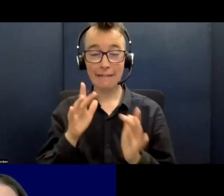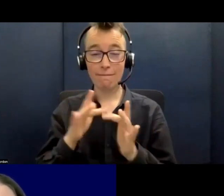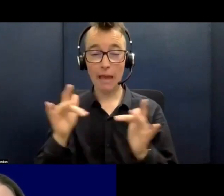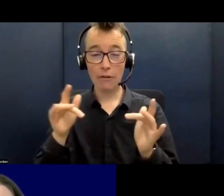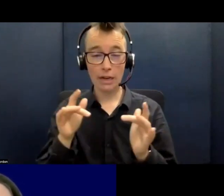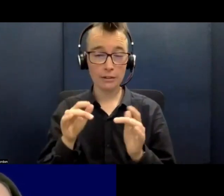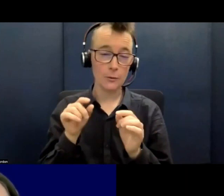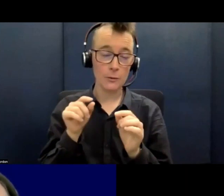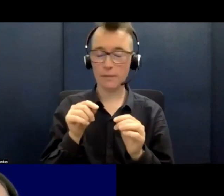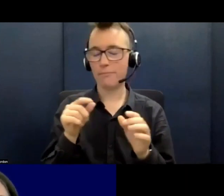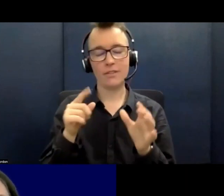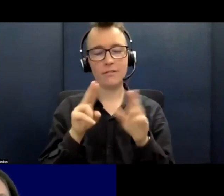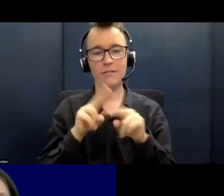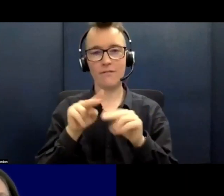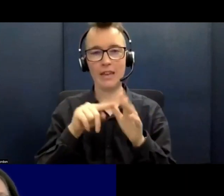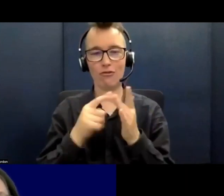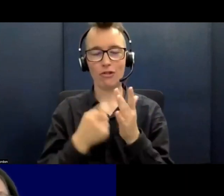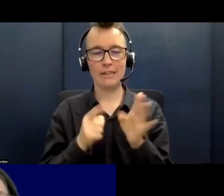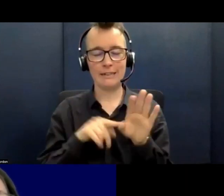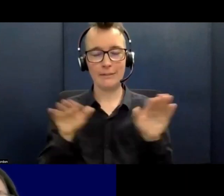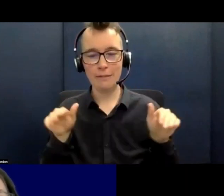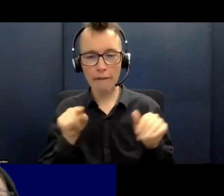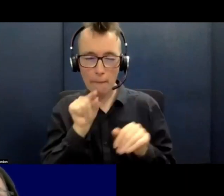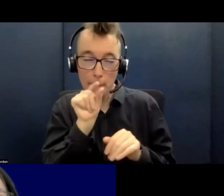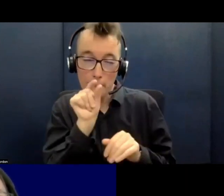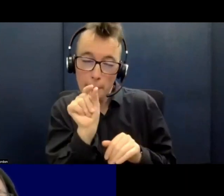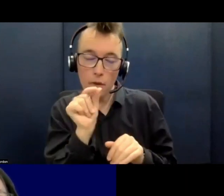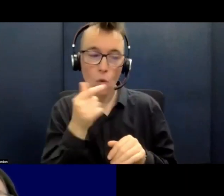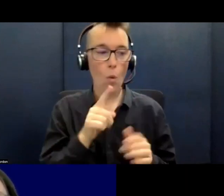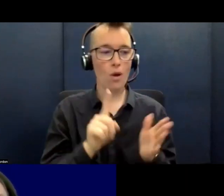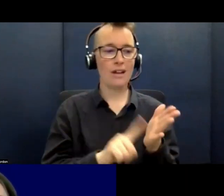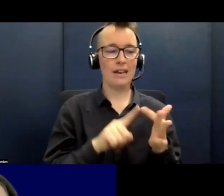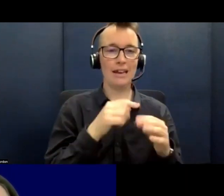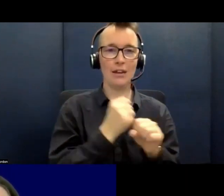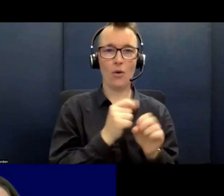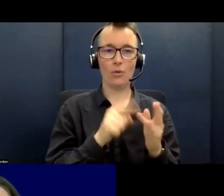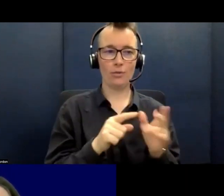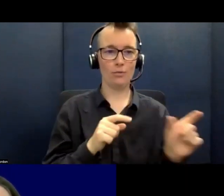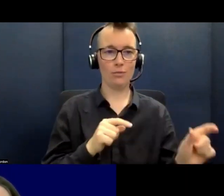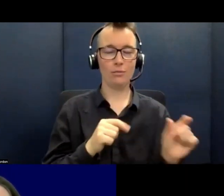[Melanie] Okay, moving on: Do people require a referral to see an orthoptist